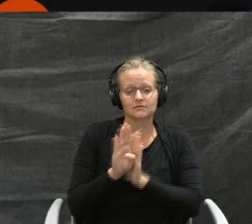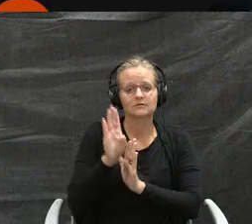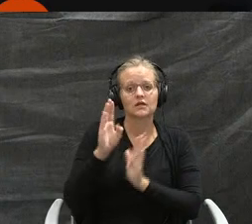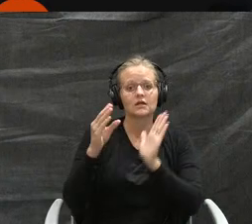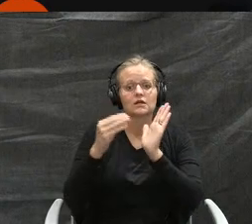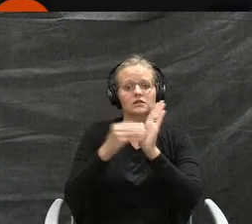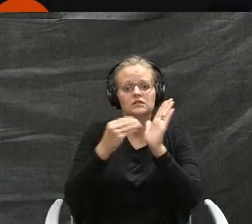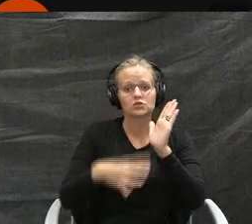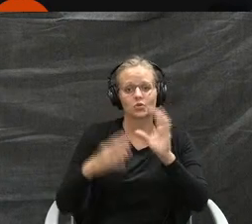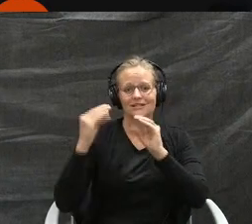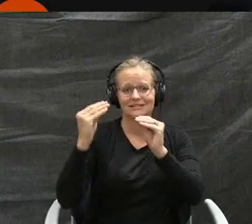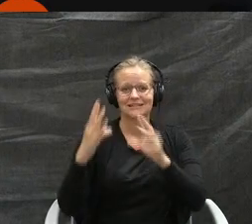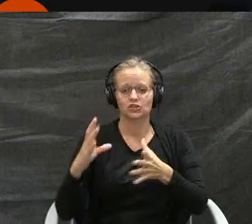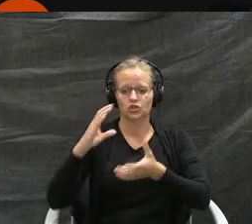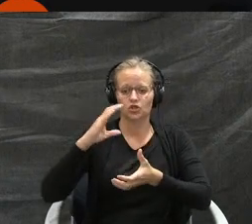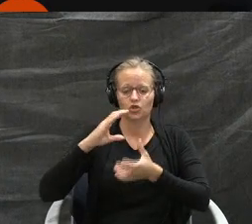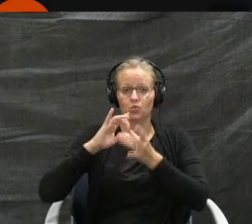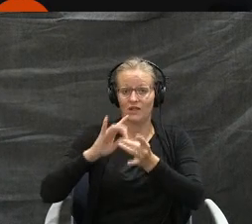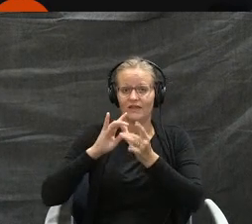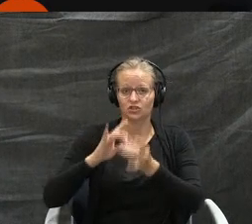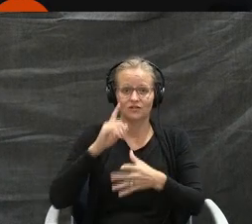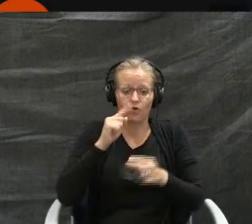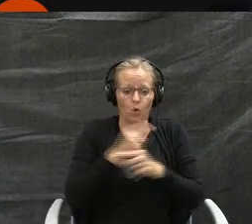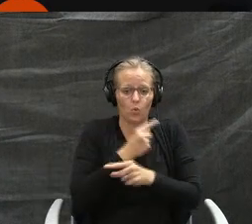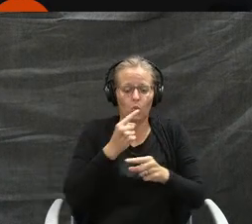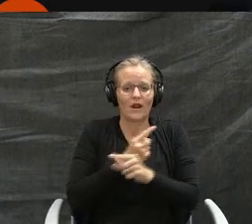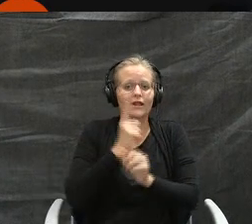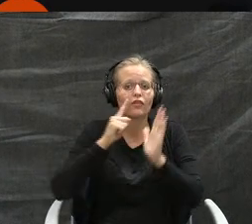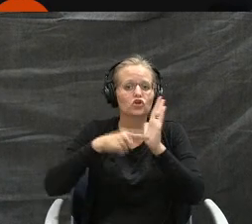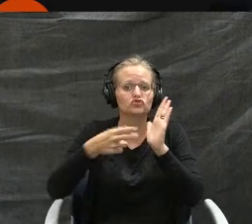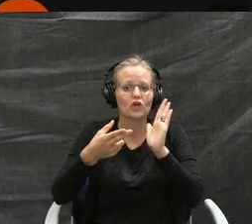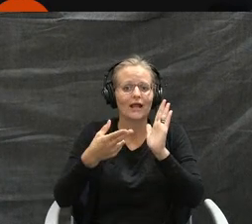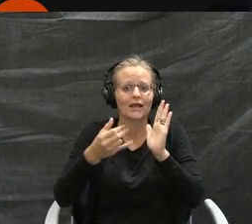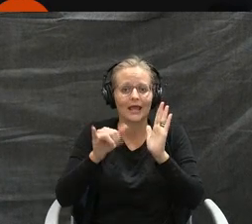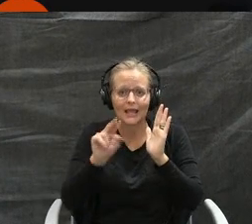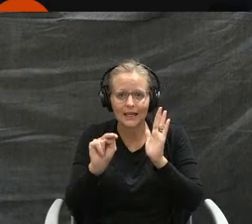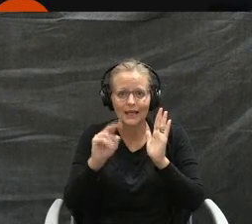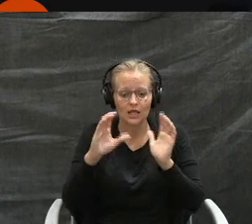relationships to regular Checkins, Small group instruction and one on one